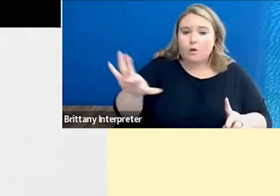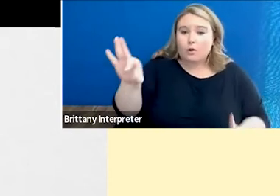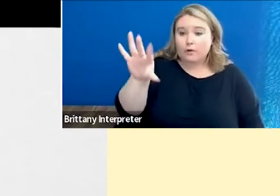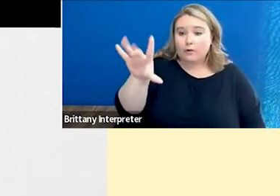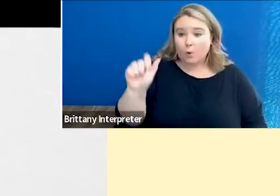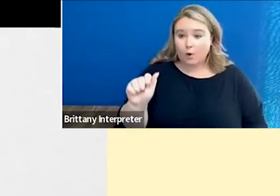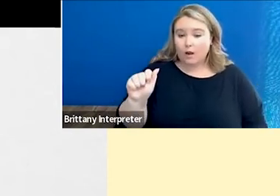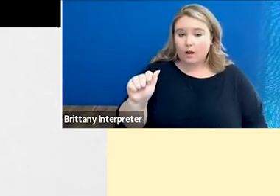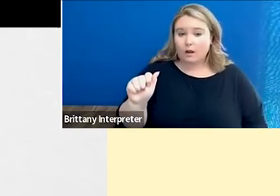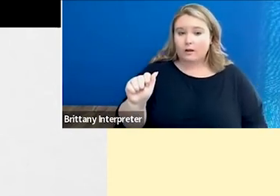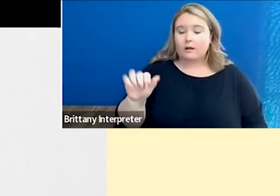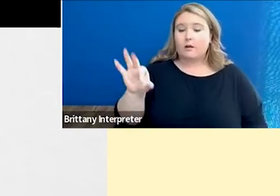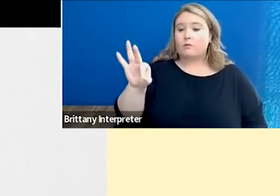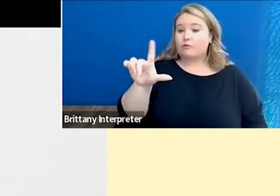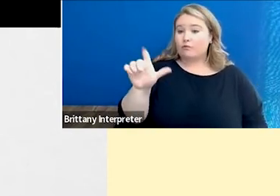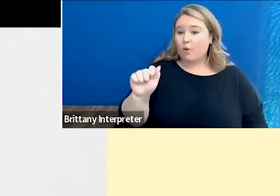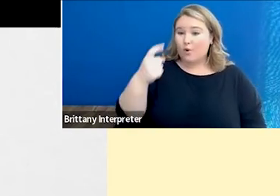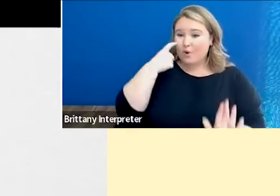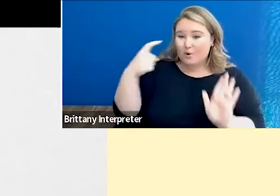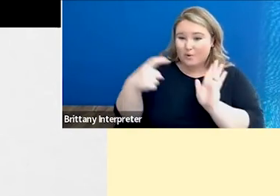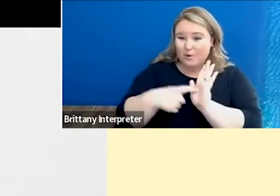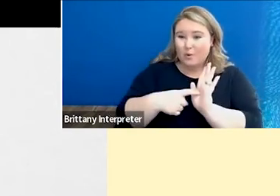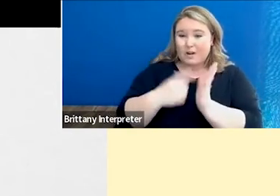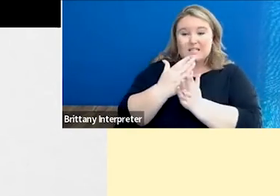Florida is seeing some of the most extreme spikes